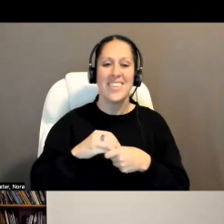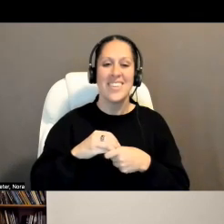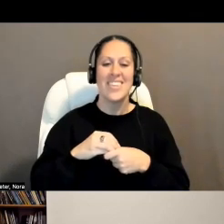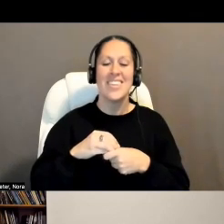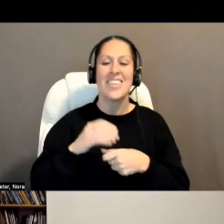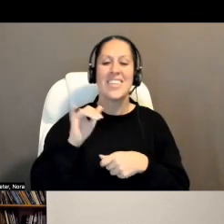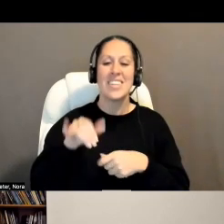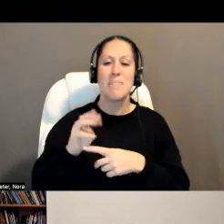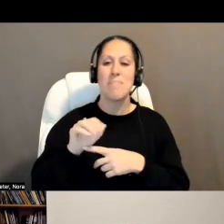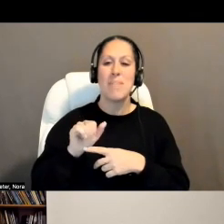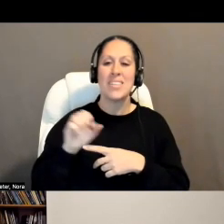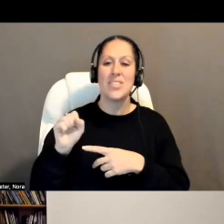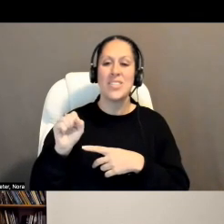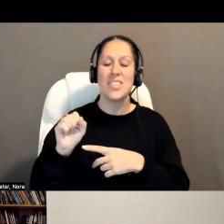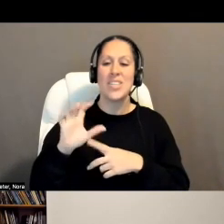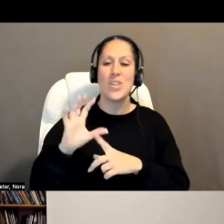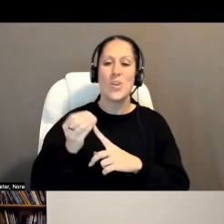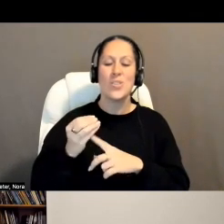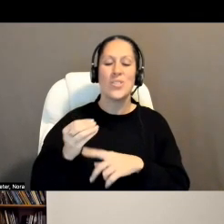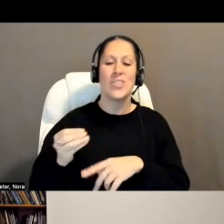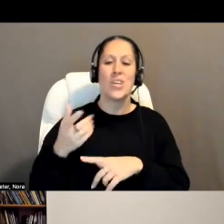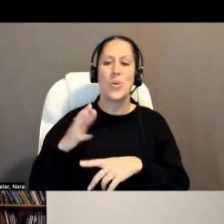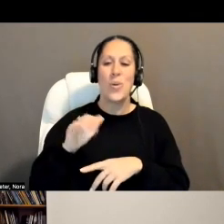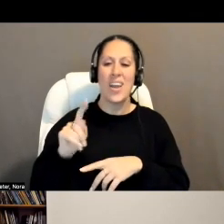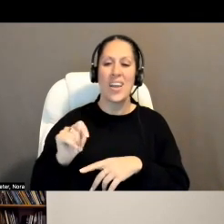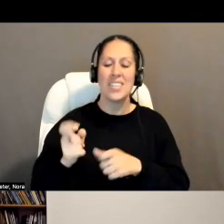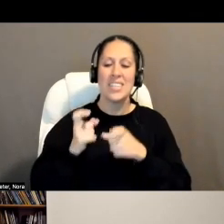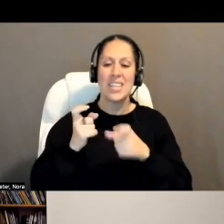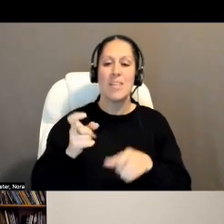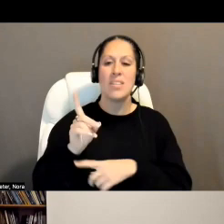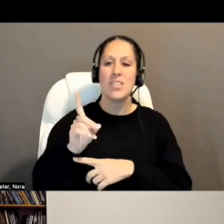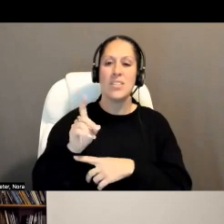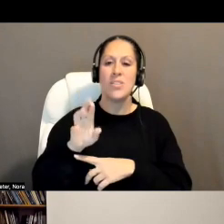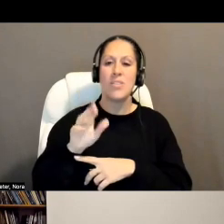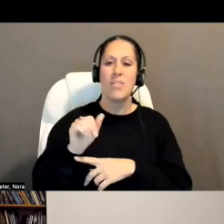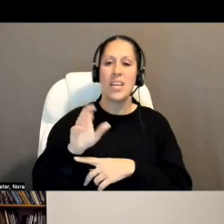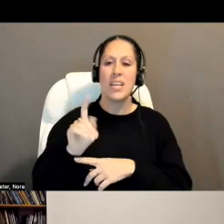Massachusetts Cultural Council Grant administered by the Dracut, Chelmsford, and